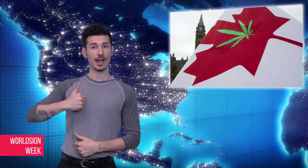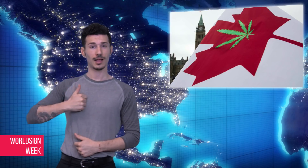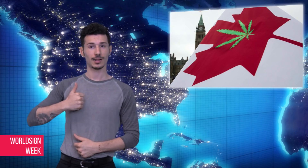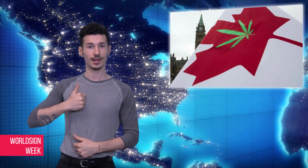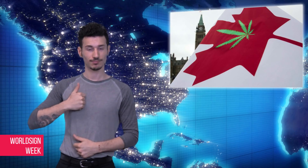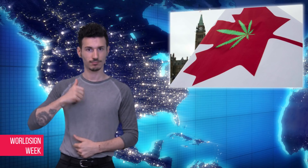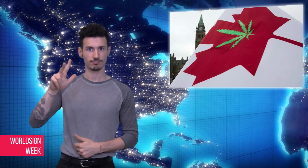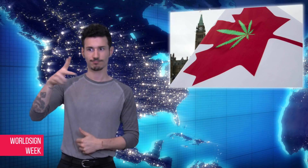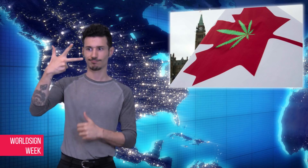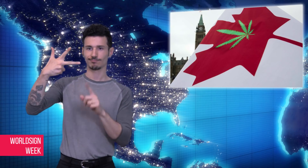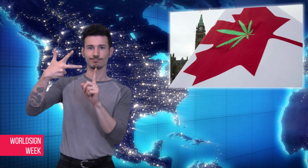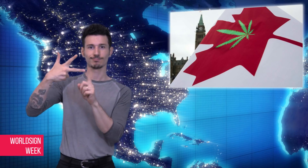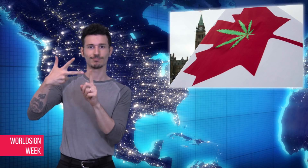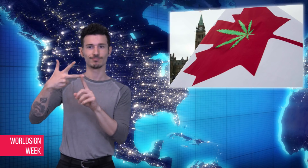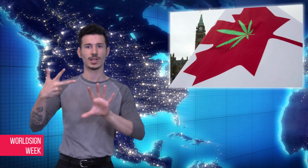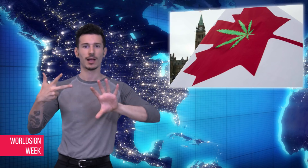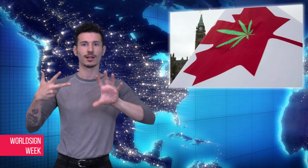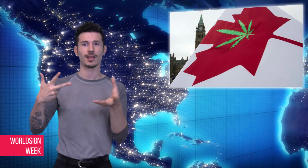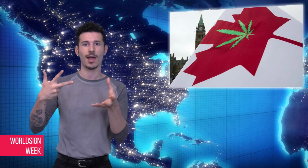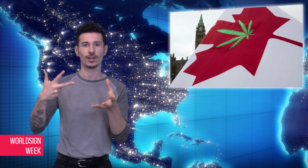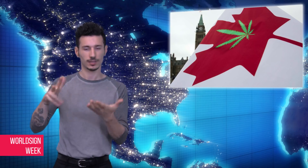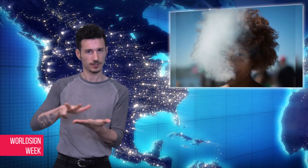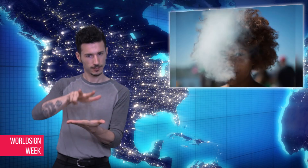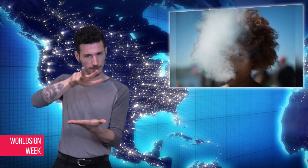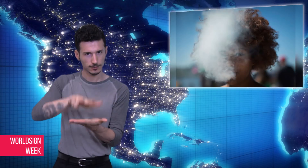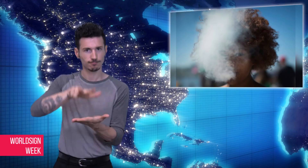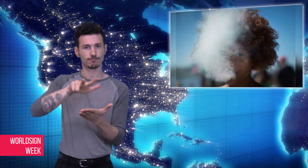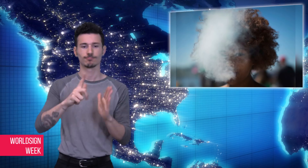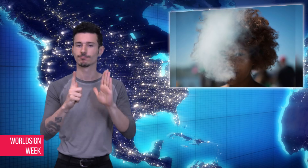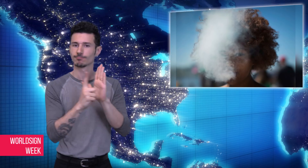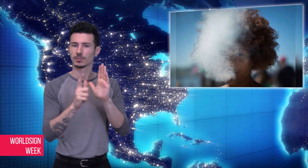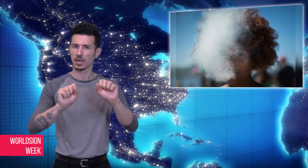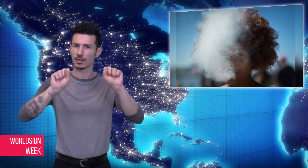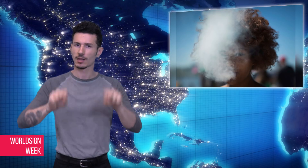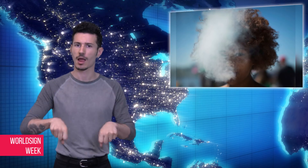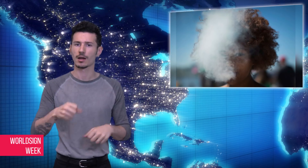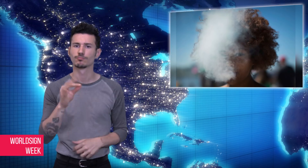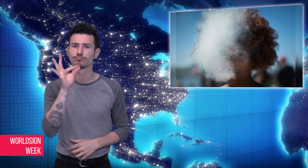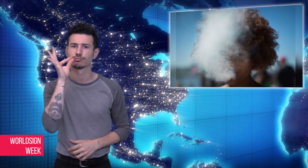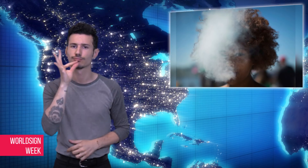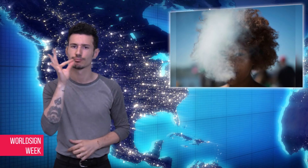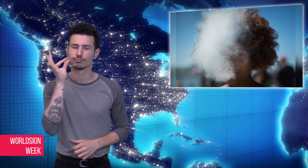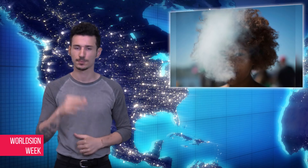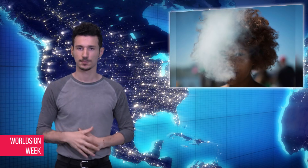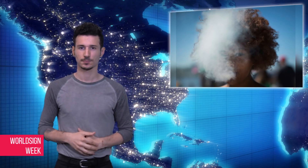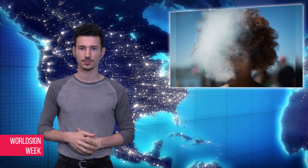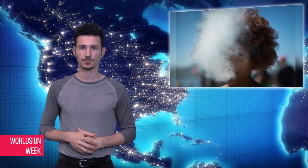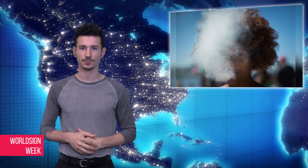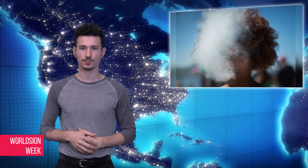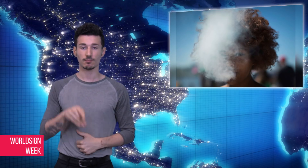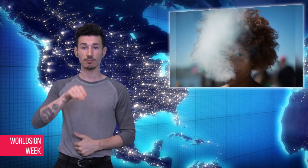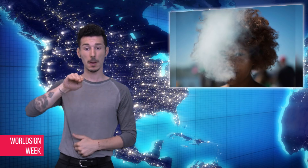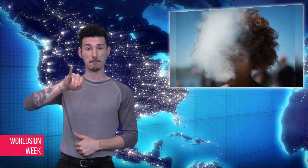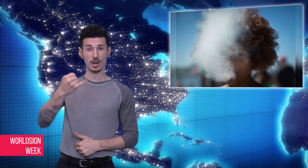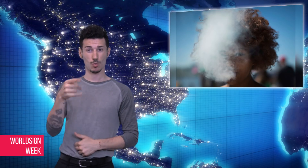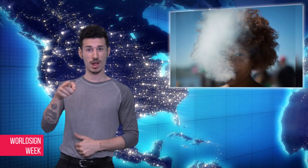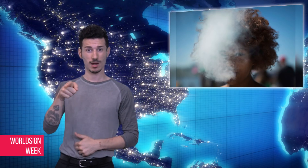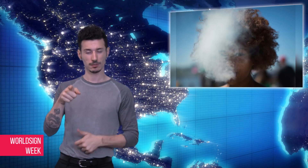Canada has become the third country to legalize use of marijuana.